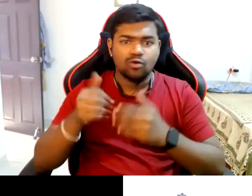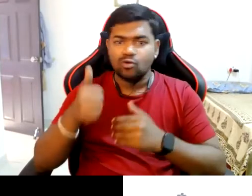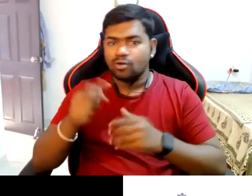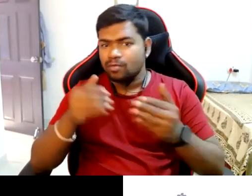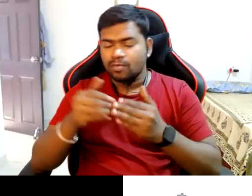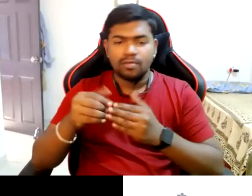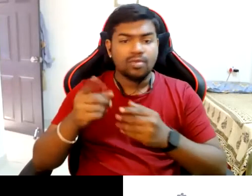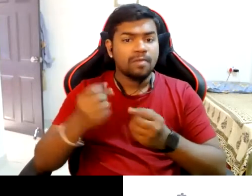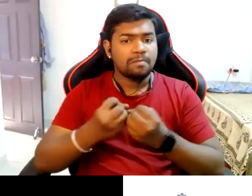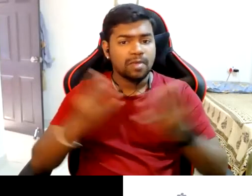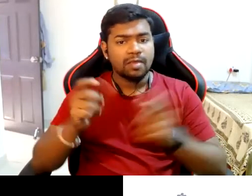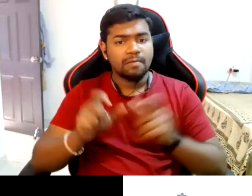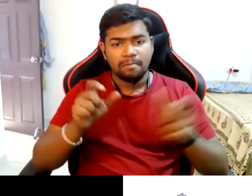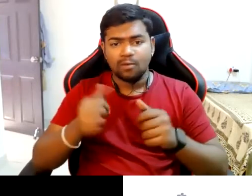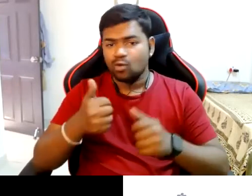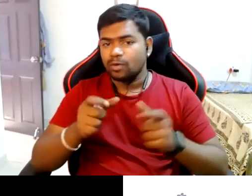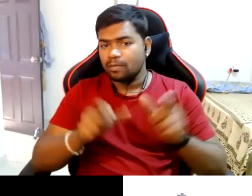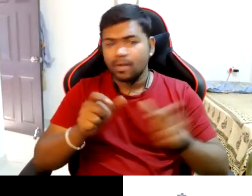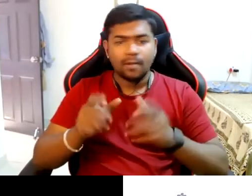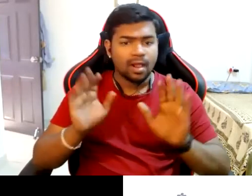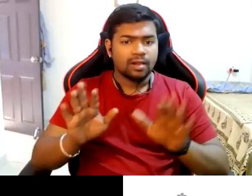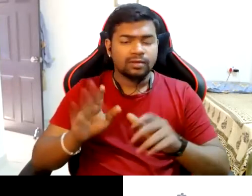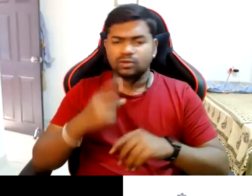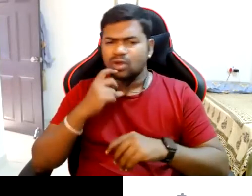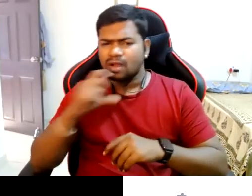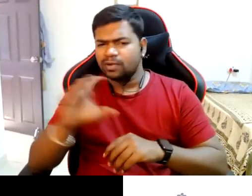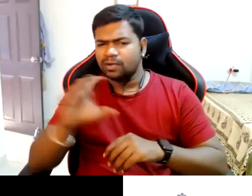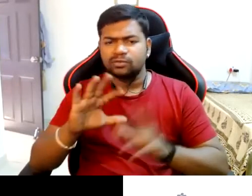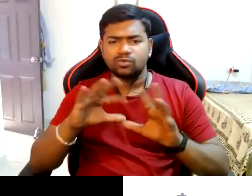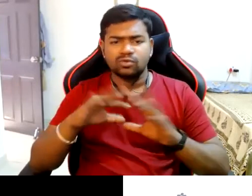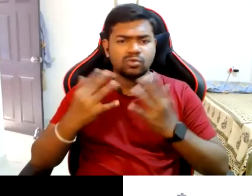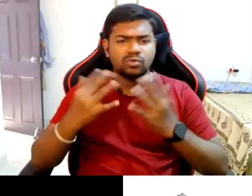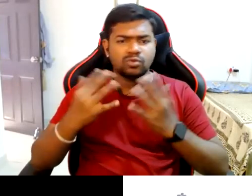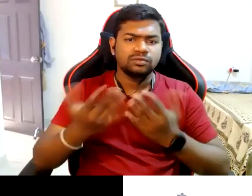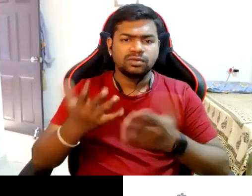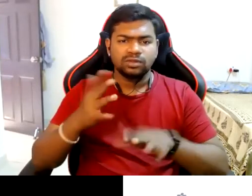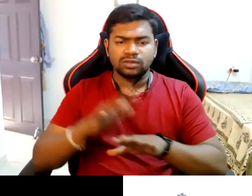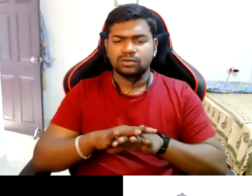and the very inclusive people so you don't complain that the world is not inclusive even if you find.